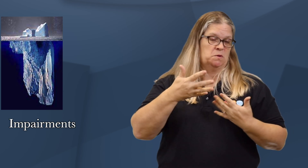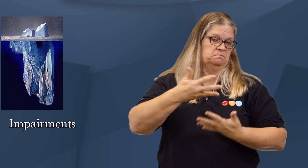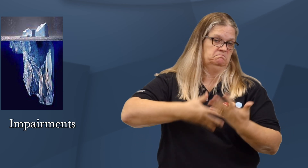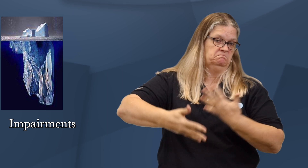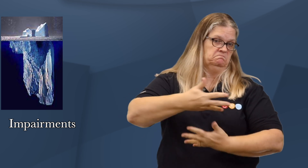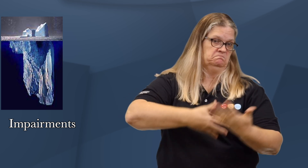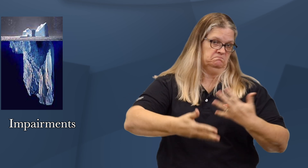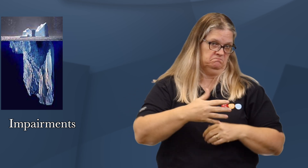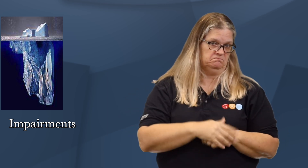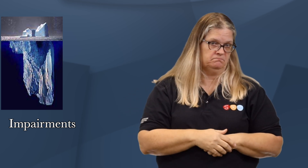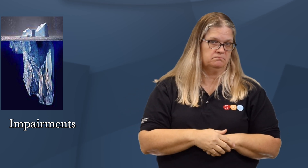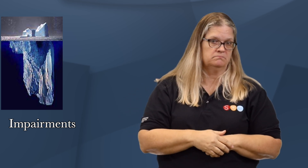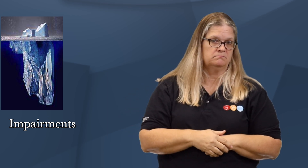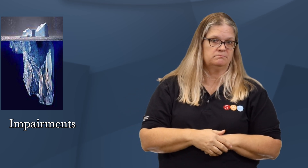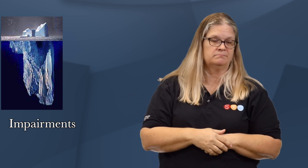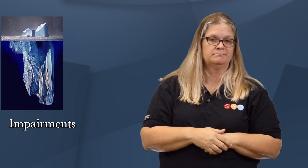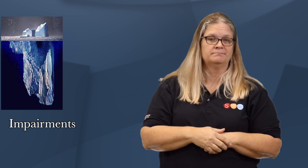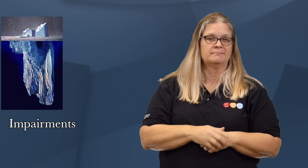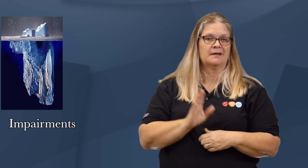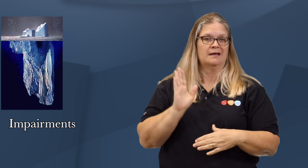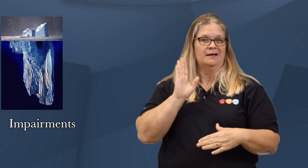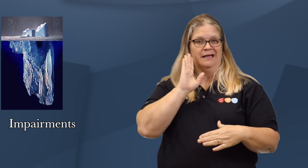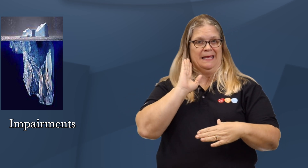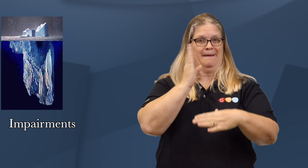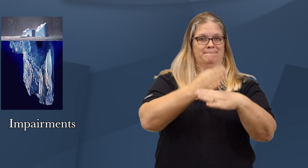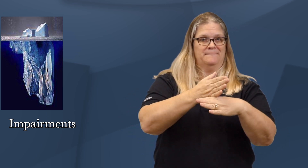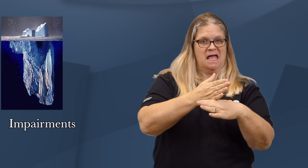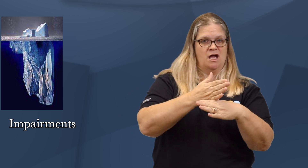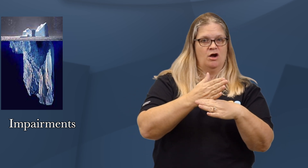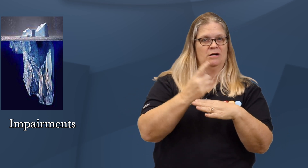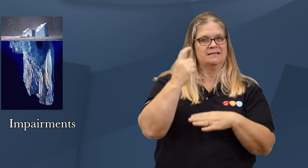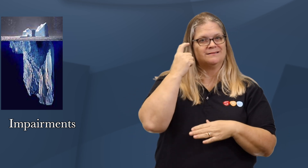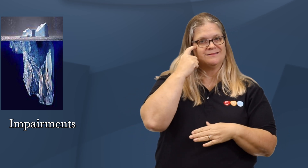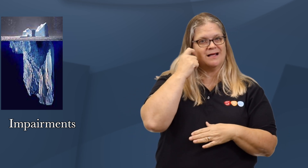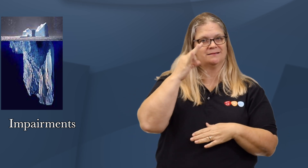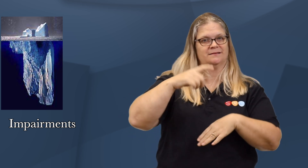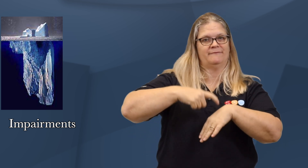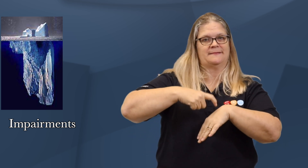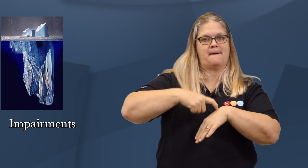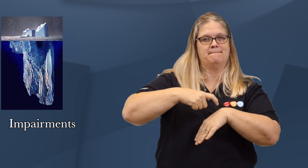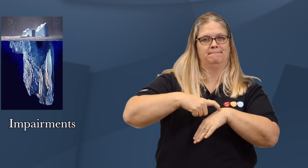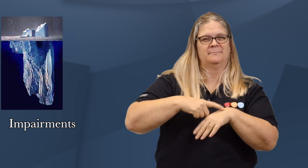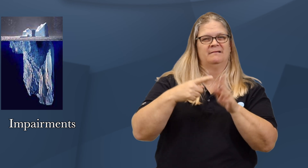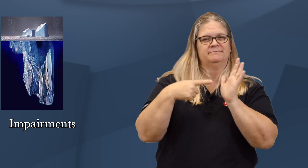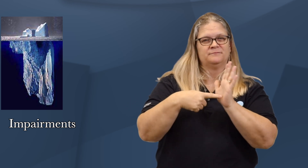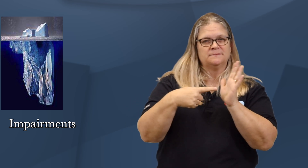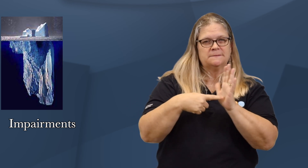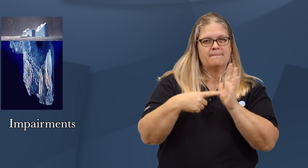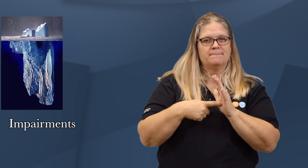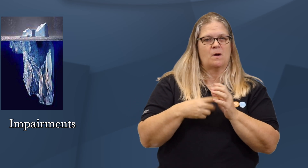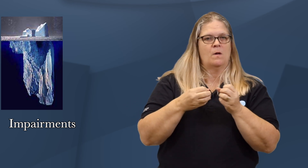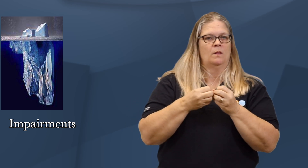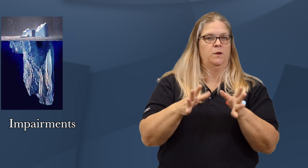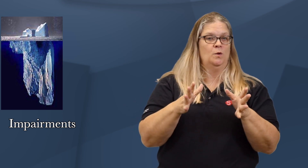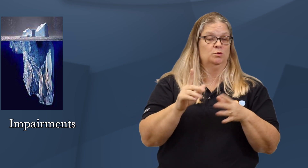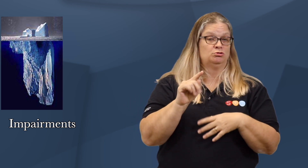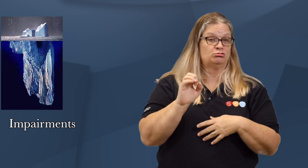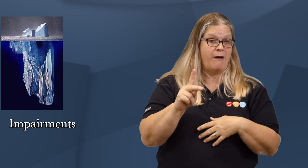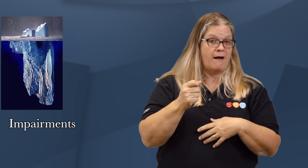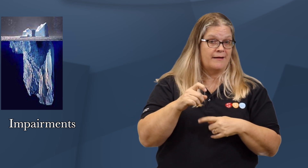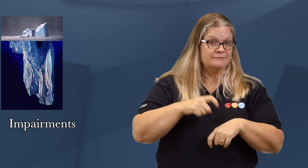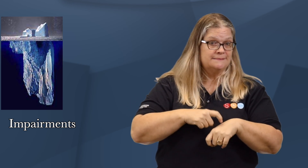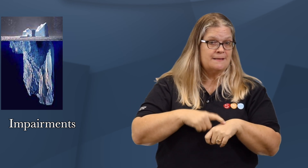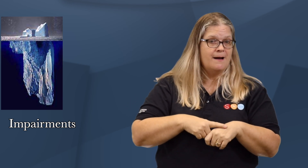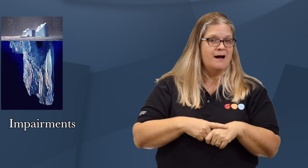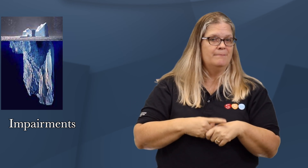within social settings, impaired sense of time, for example, losing track of time,